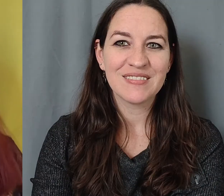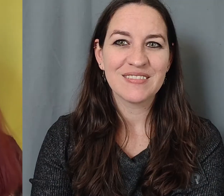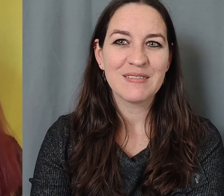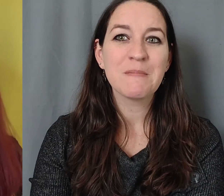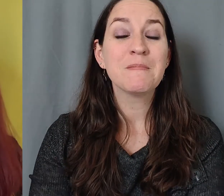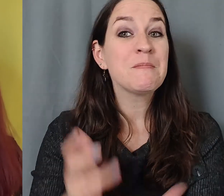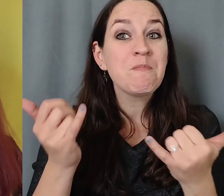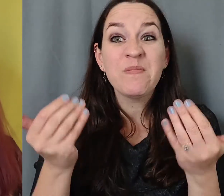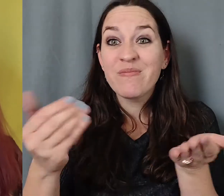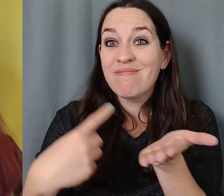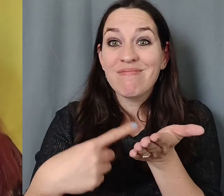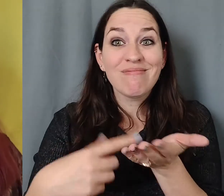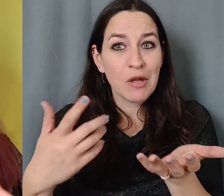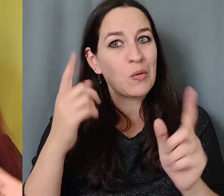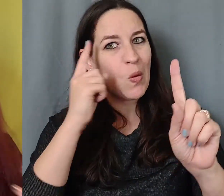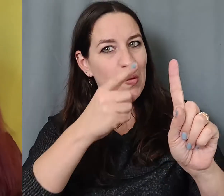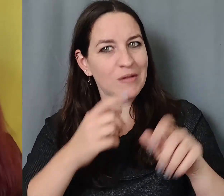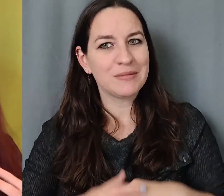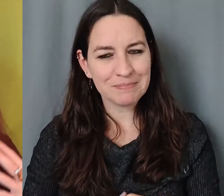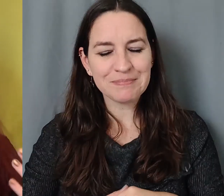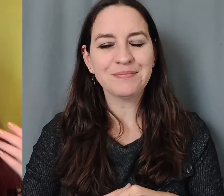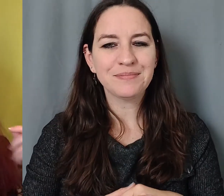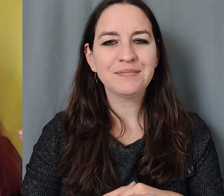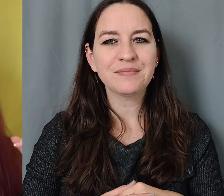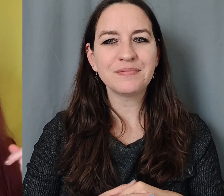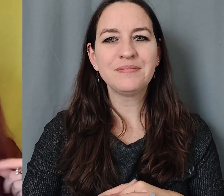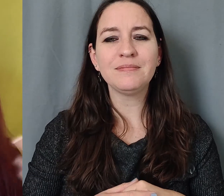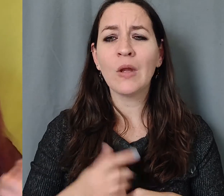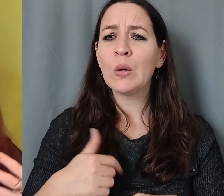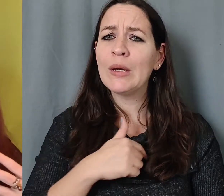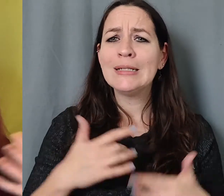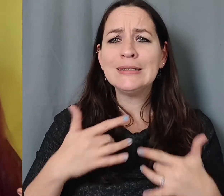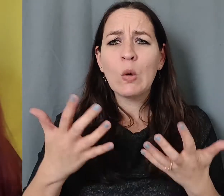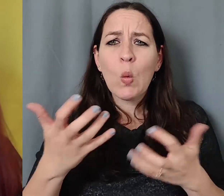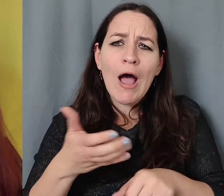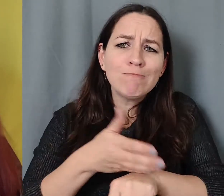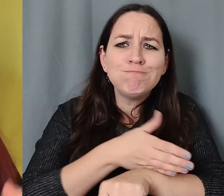So let's talk about goals. These kinds of goals or these kinds of things that people want to work on can come from all different areas.